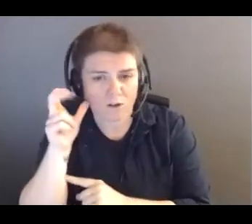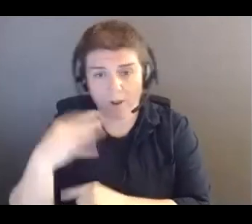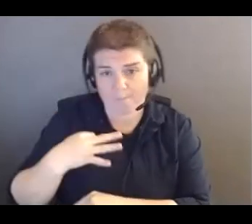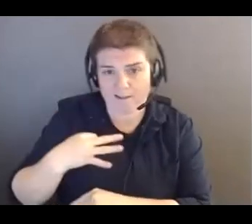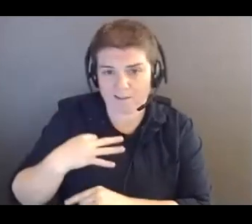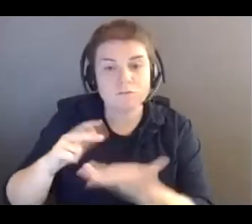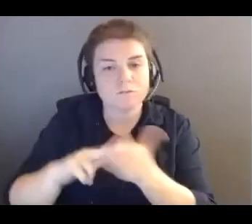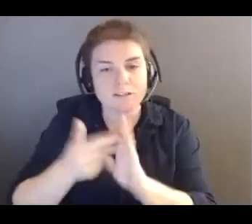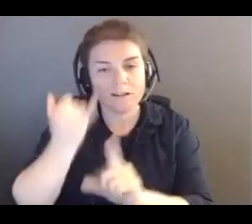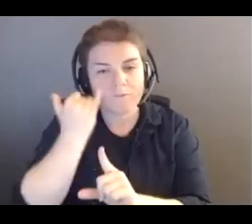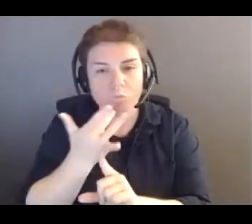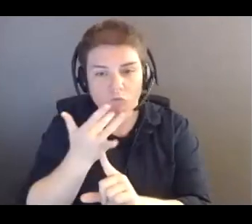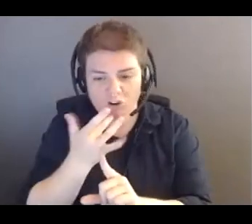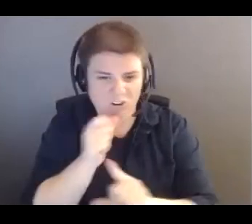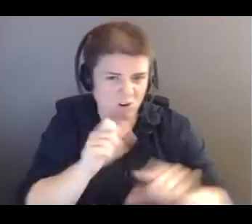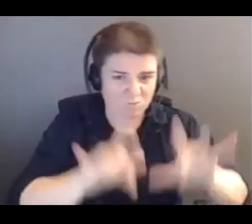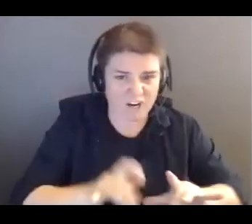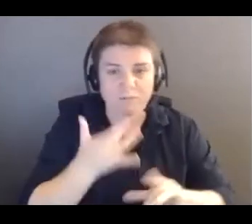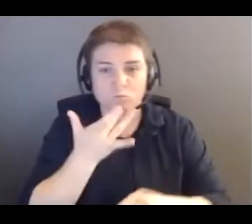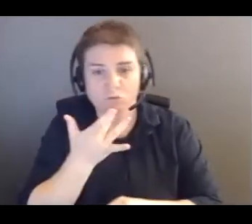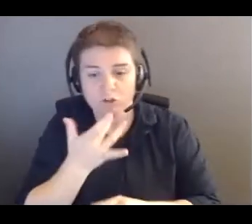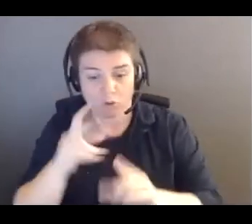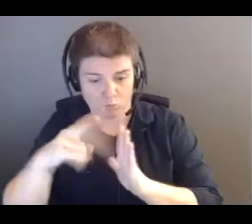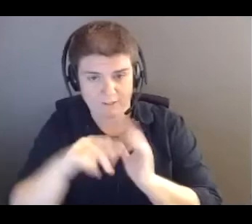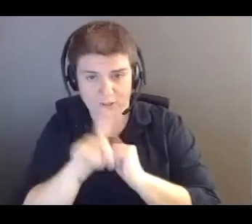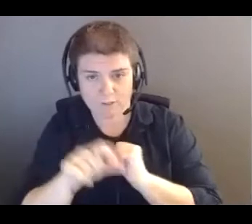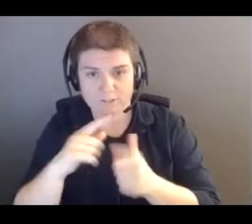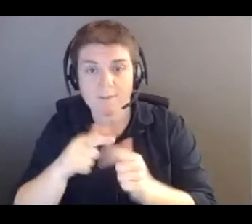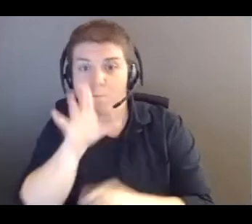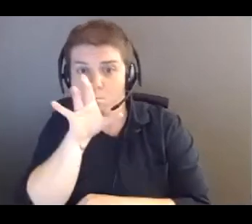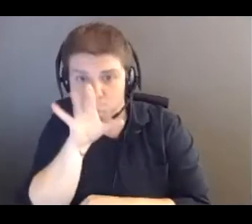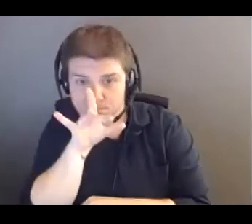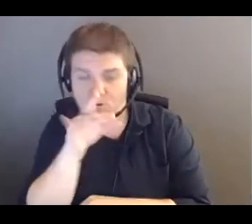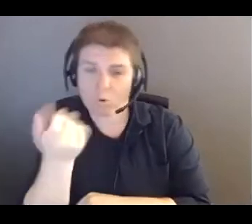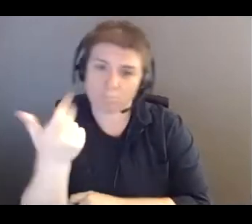questions verbally you can submit an audio or video recording of yourself or our staff